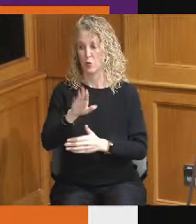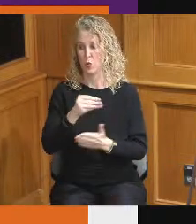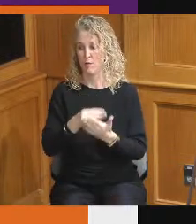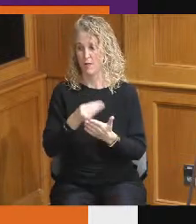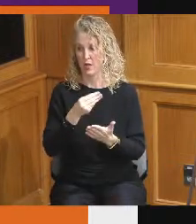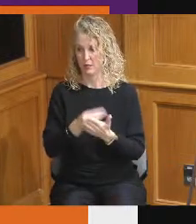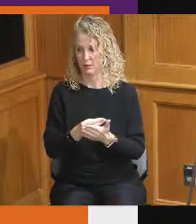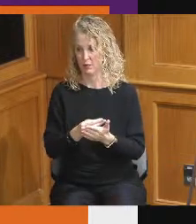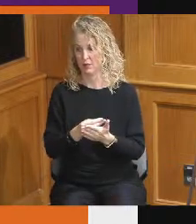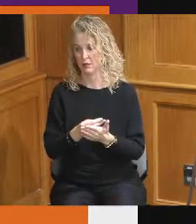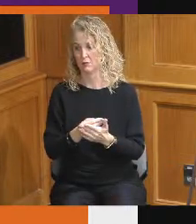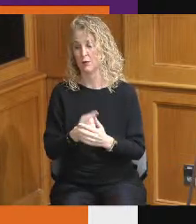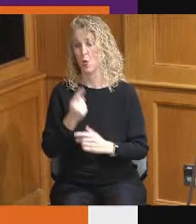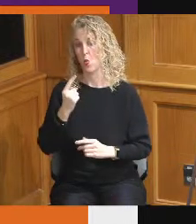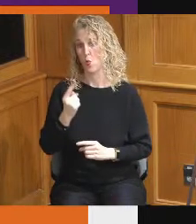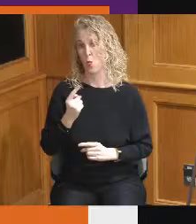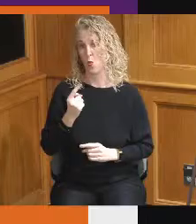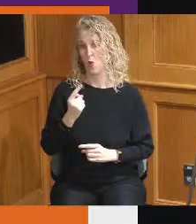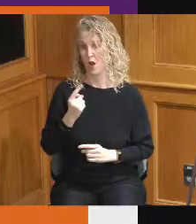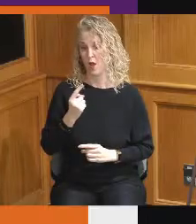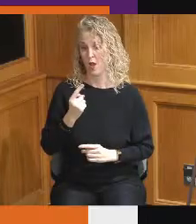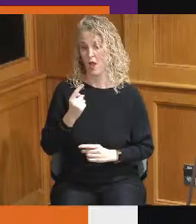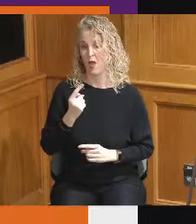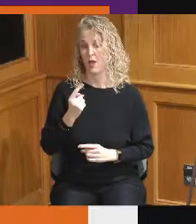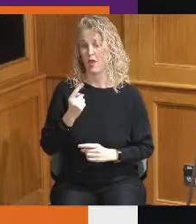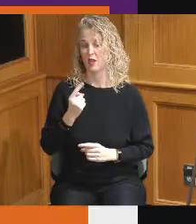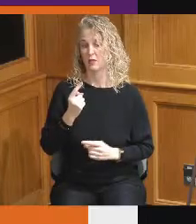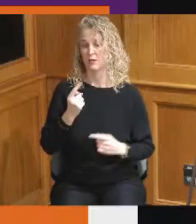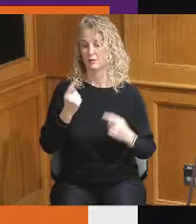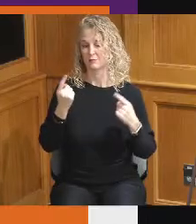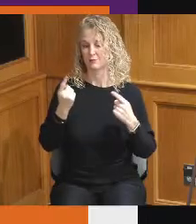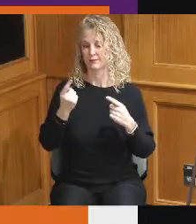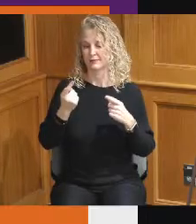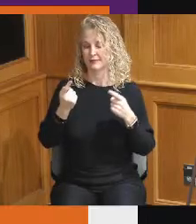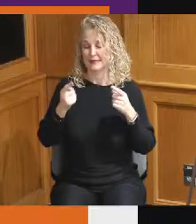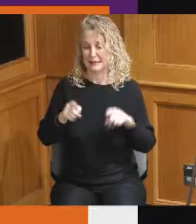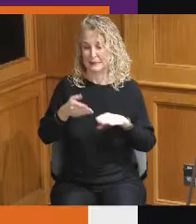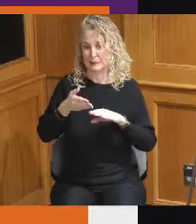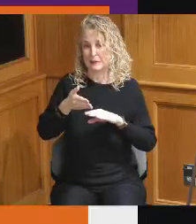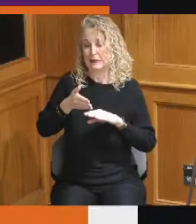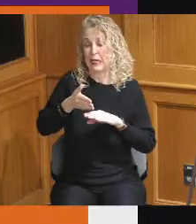actually one included in here that came after the the strict September deadline but it's it's an